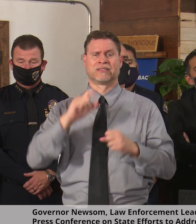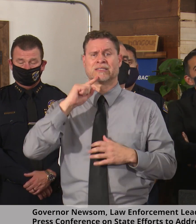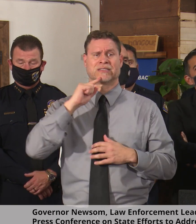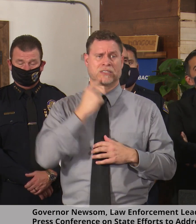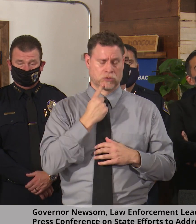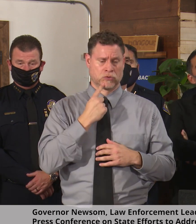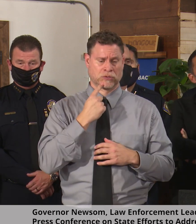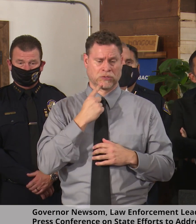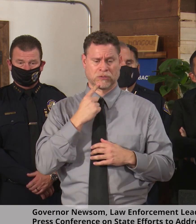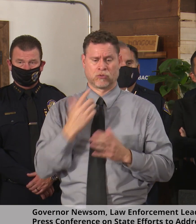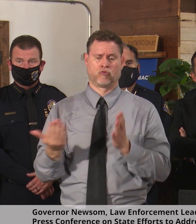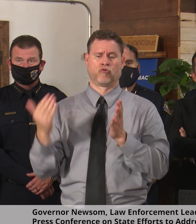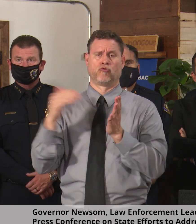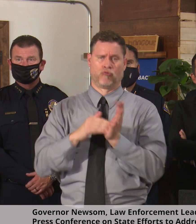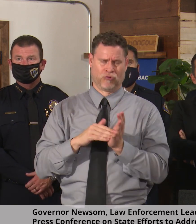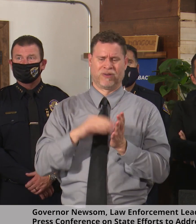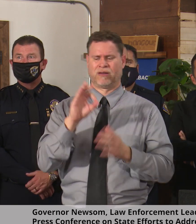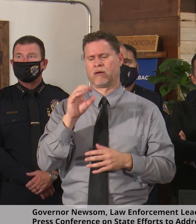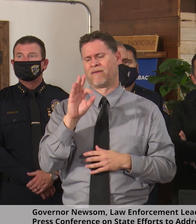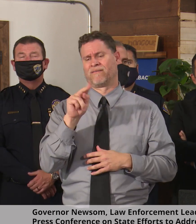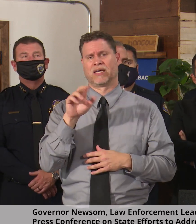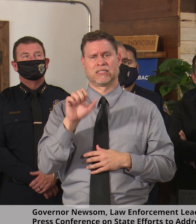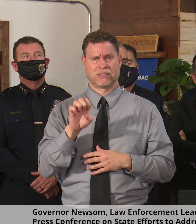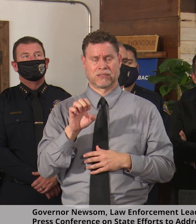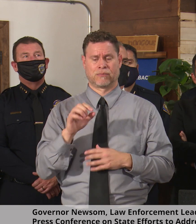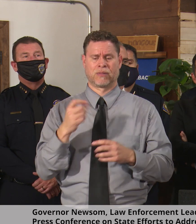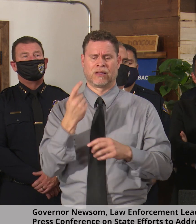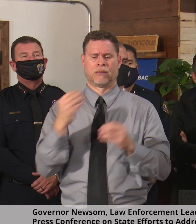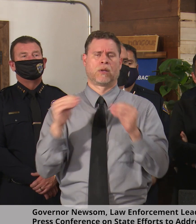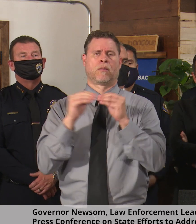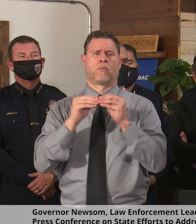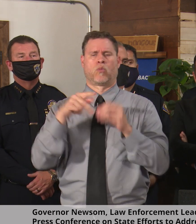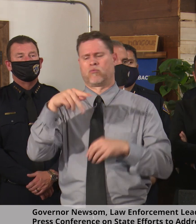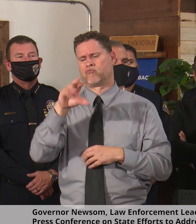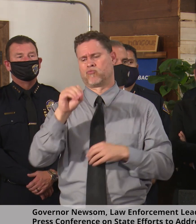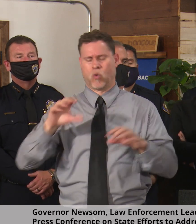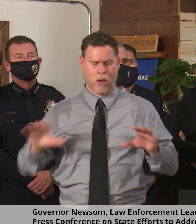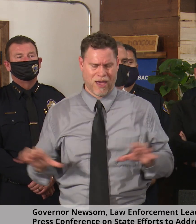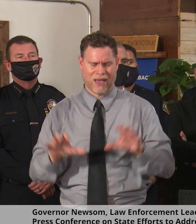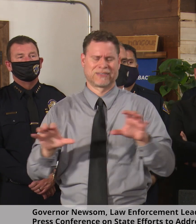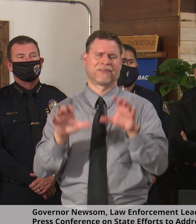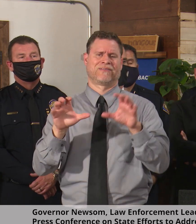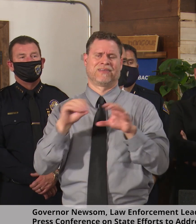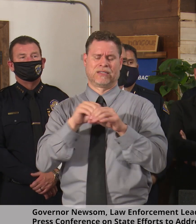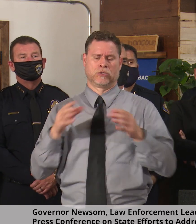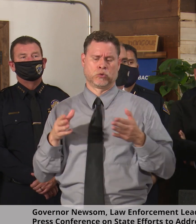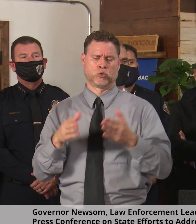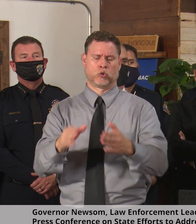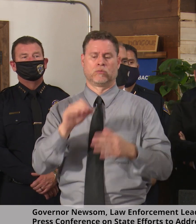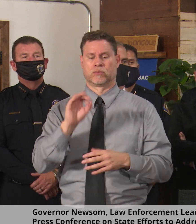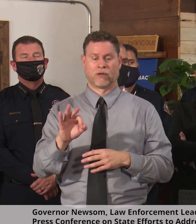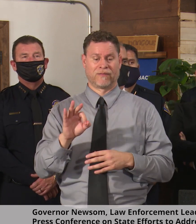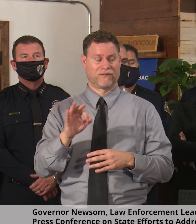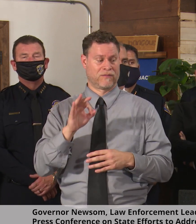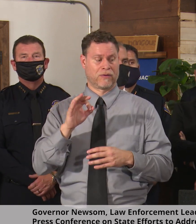these re-offenses and be a little bit more proactive in terms of the not just enforcement